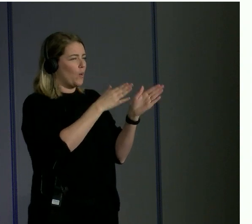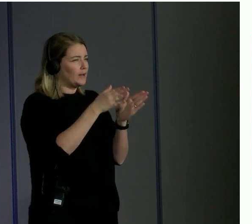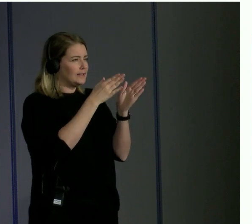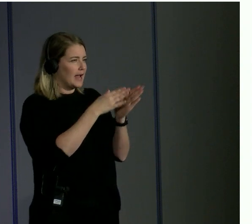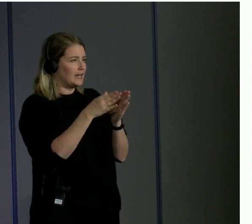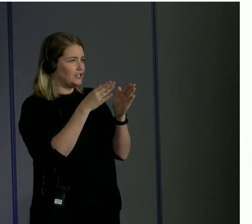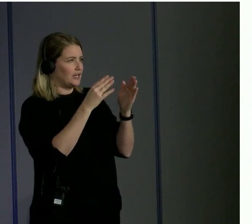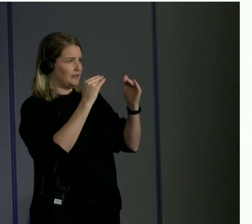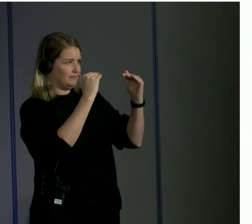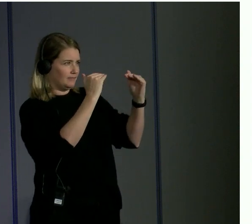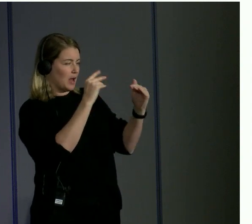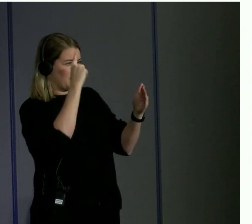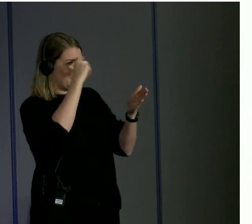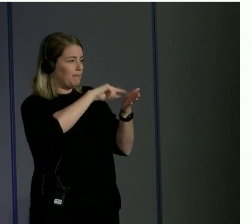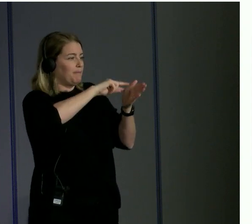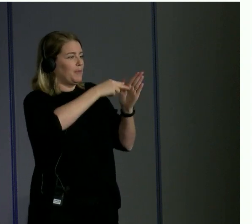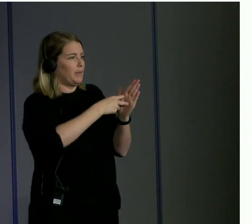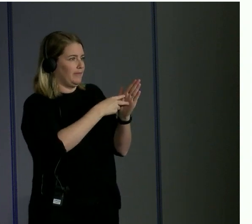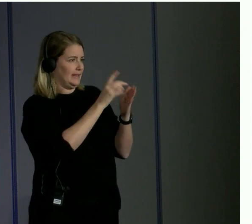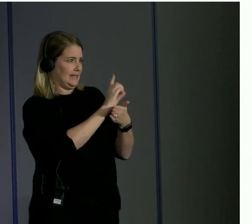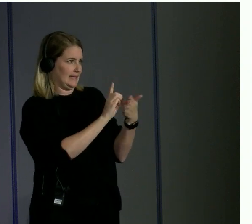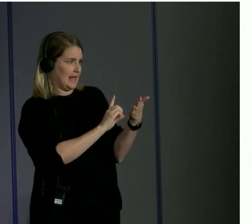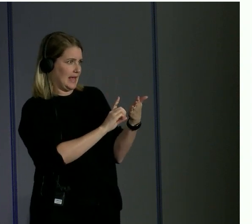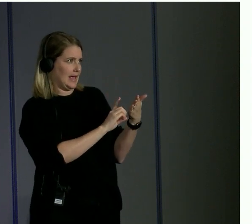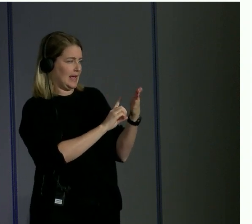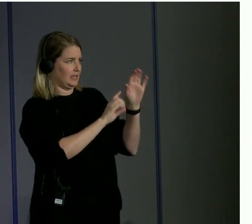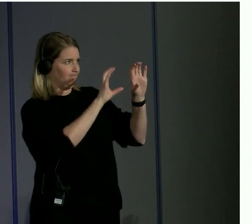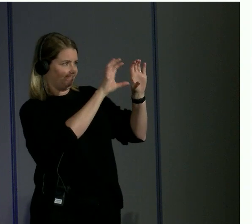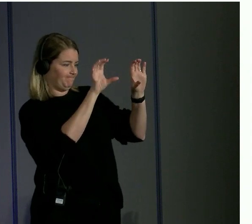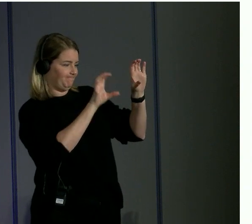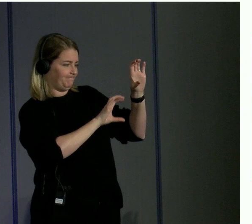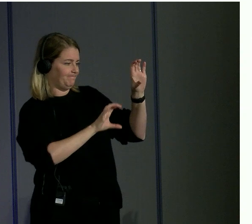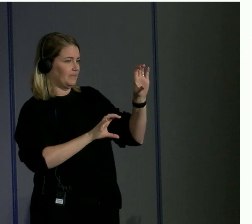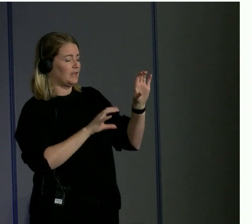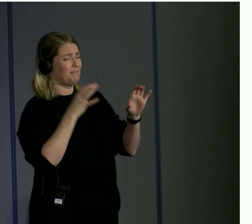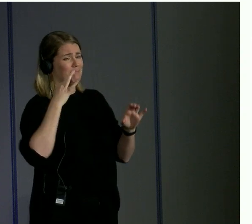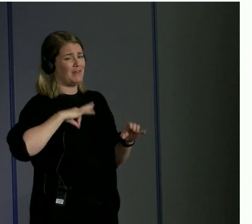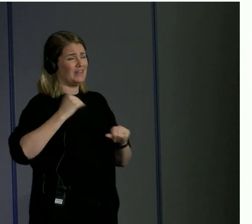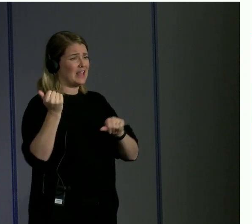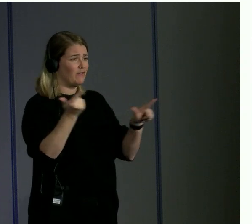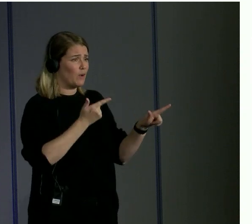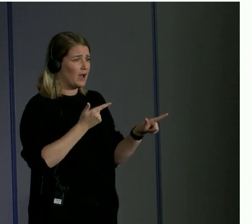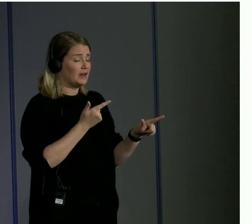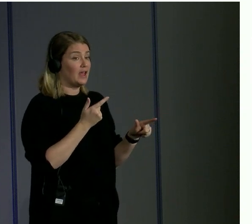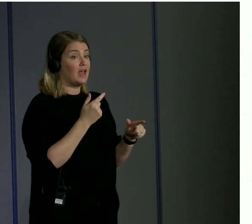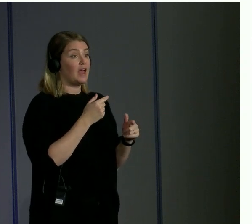purposeful design that really benefits everyone. And in fact, the power of purchase for people of